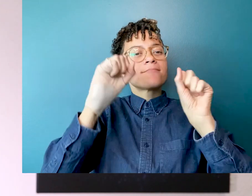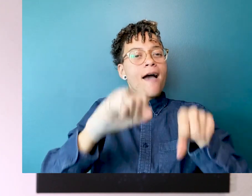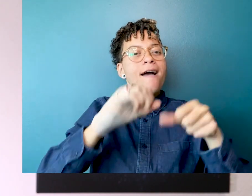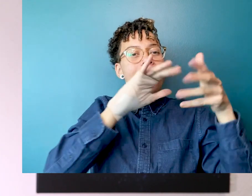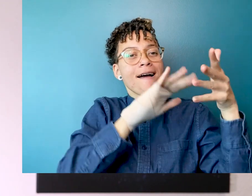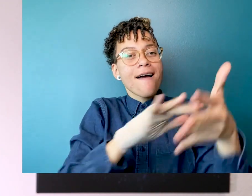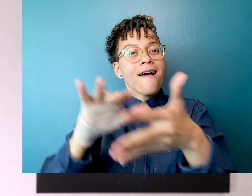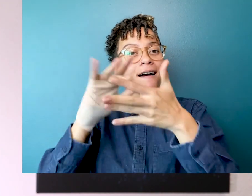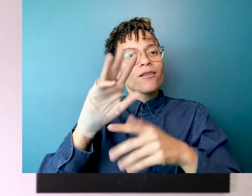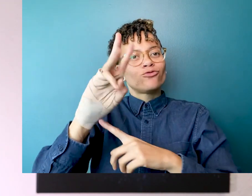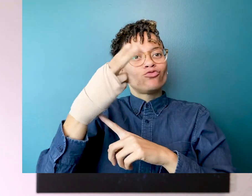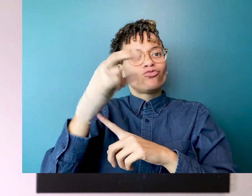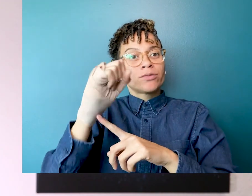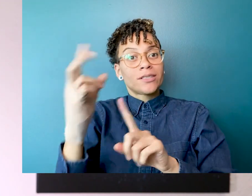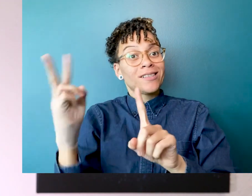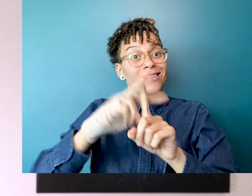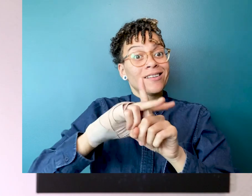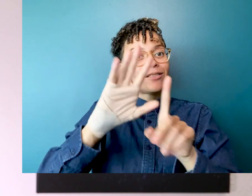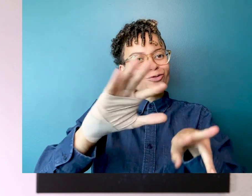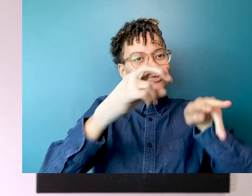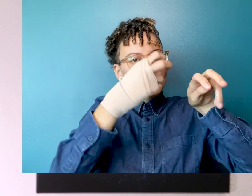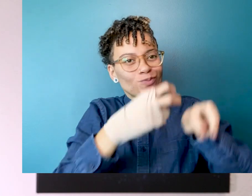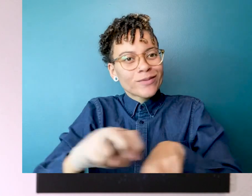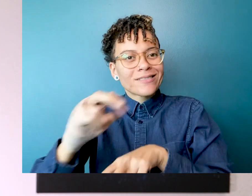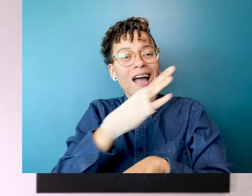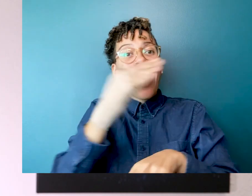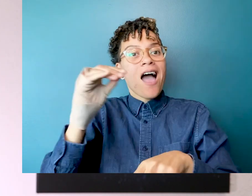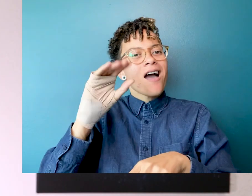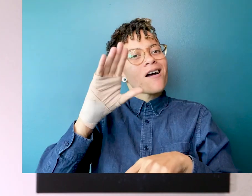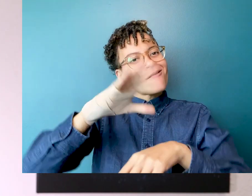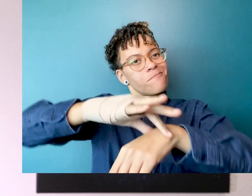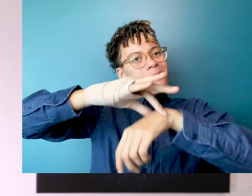So there are many different combinations or variations you can do in terms of studying